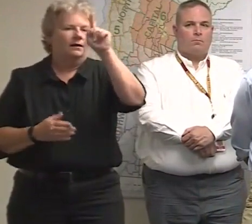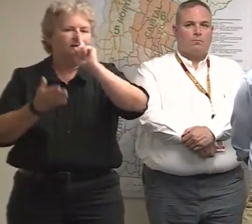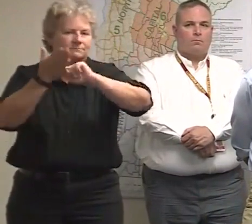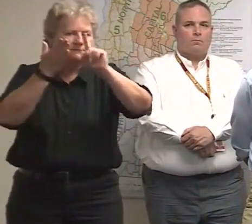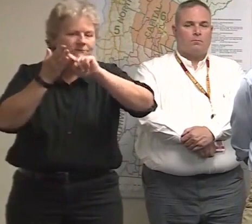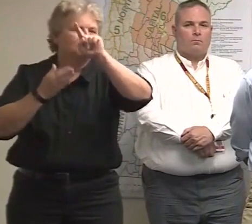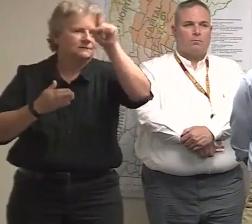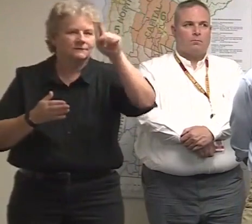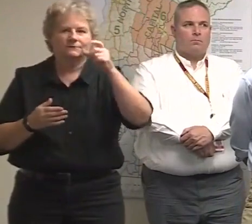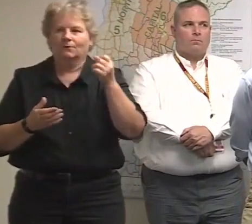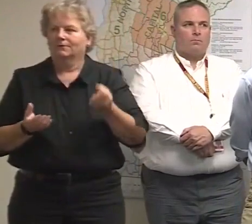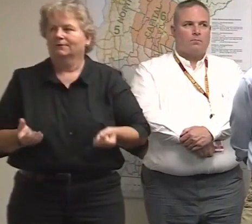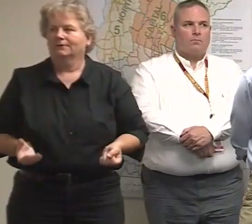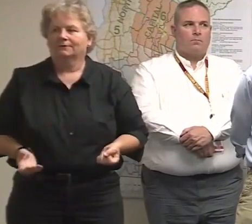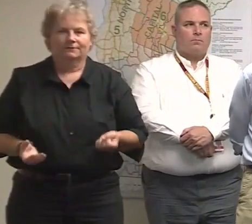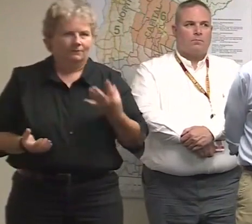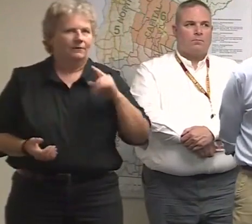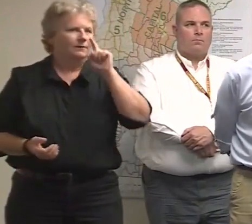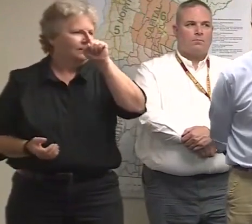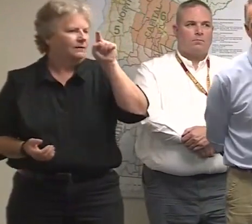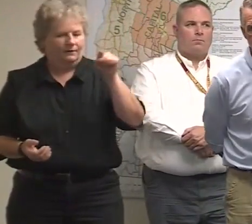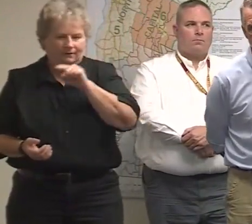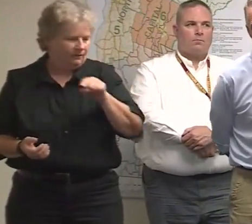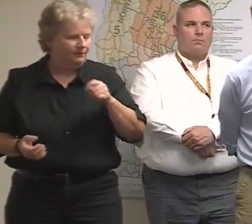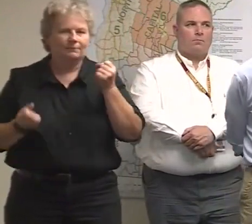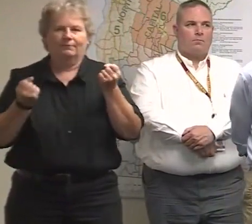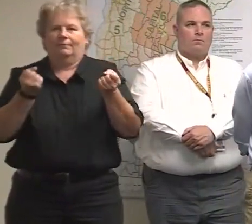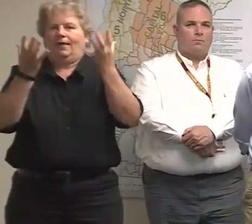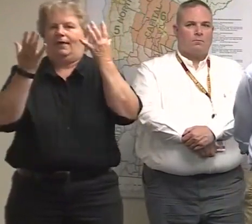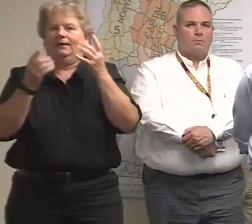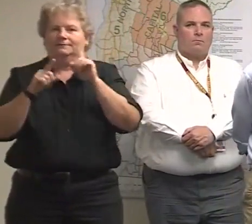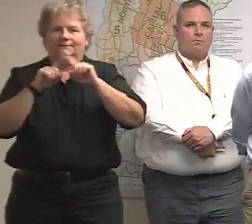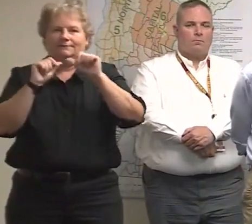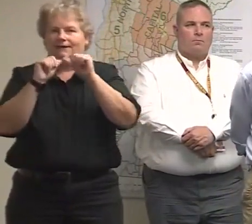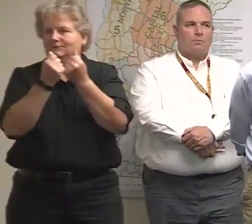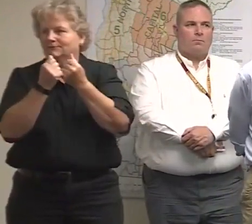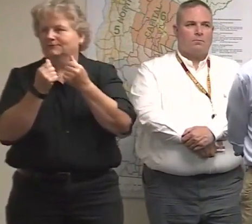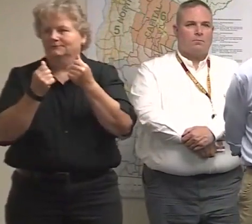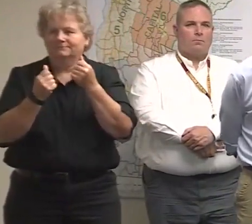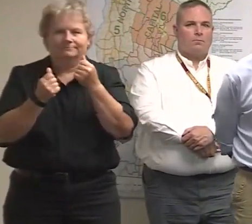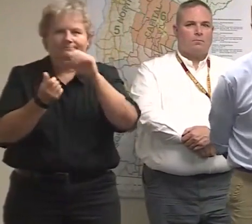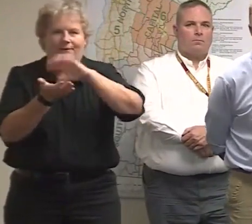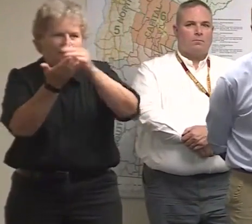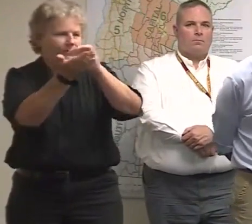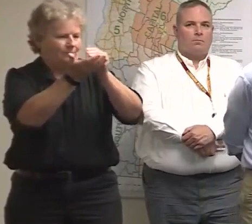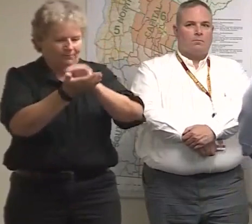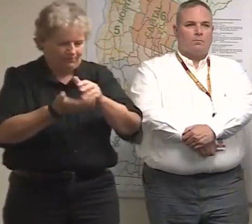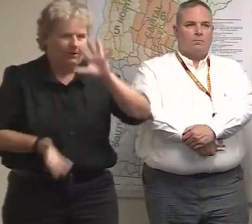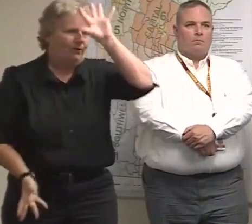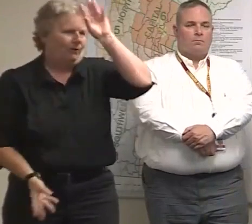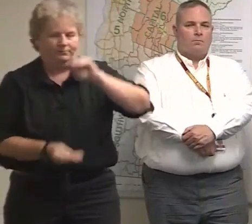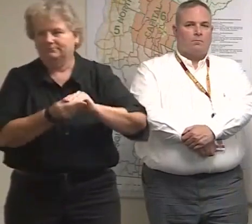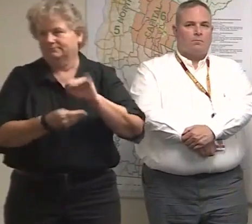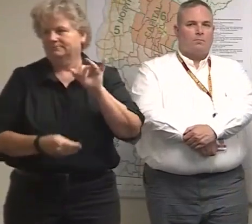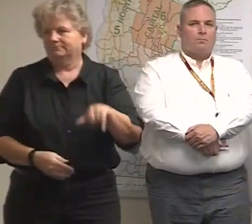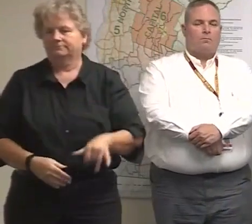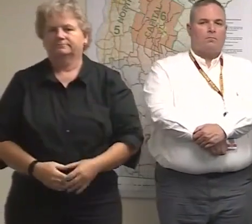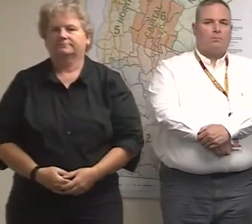ASSESSMENTS. SO IT’S A MULTI TRACK PROCESS. WOULD YOU MIND JUST INTRODUCING YOURSELF? I’M ERIC VAUGHN. I’M THE DIRECTOR OF VERMONT EMERGENCY MANAGEMENT.